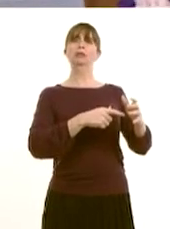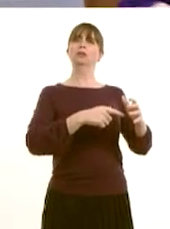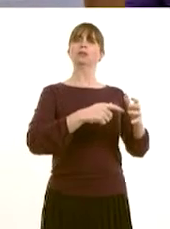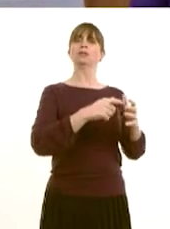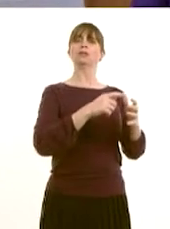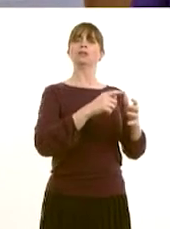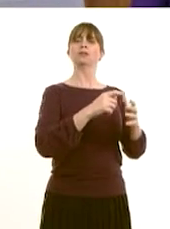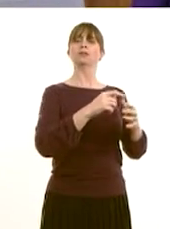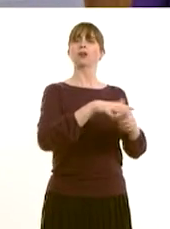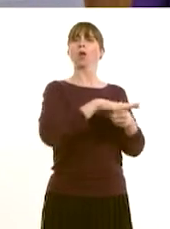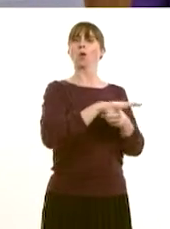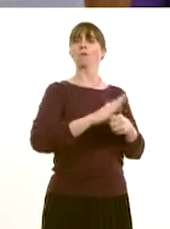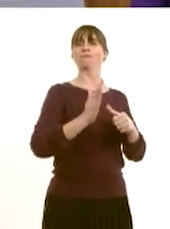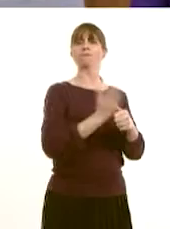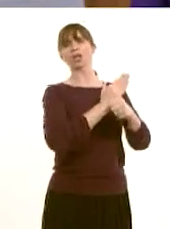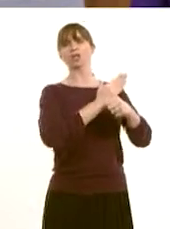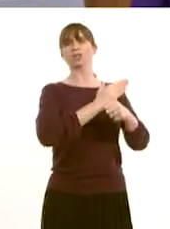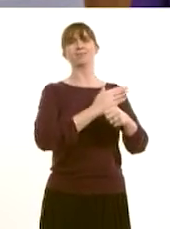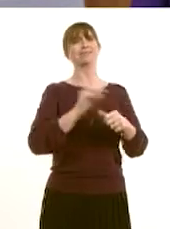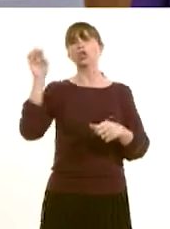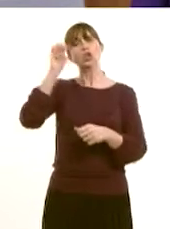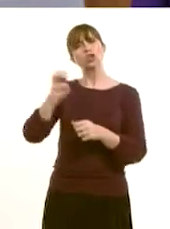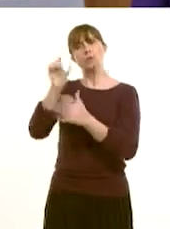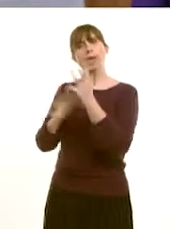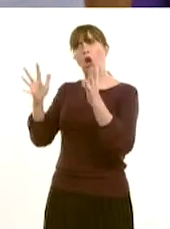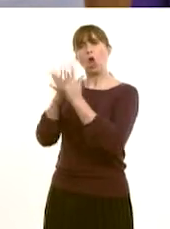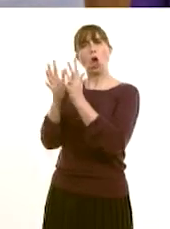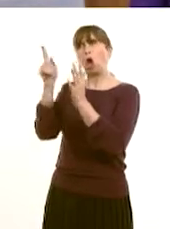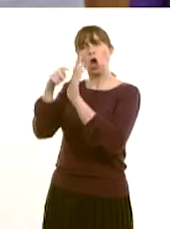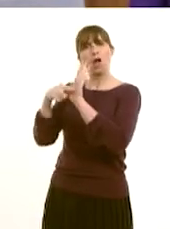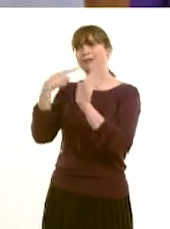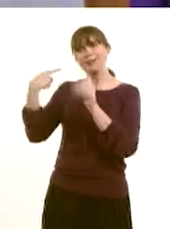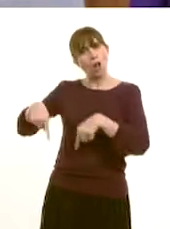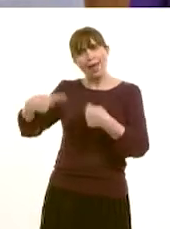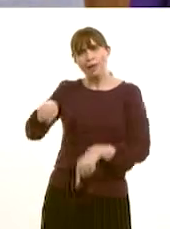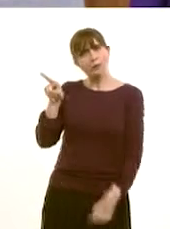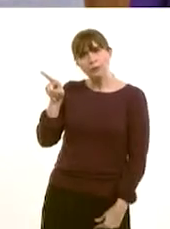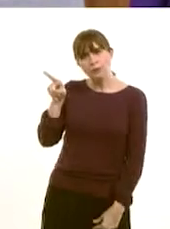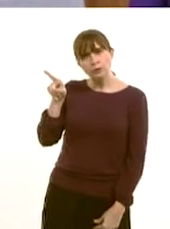Beth syín bwysig yw sicrhau ein bod niín cario ymlaen i hybu cwmnÔau, er mwyn eu bod